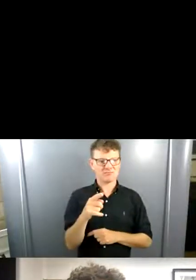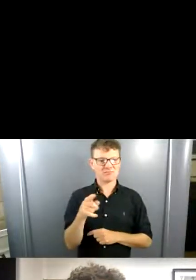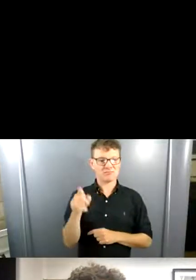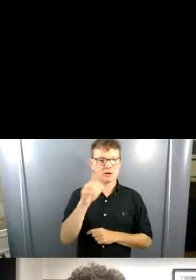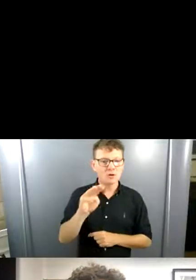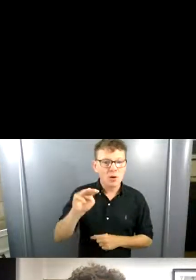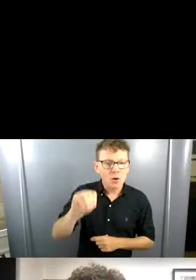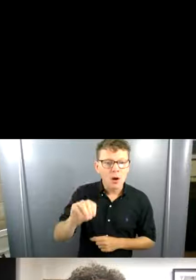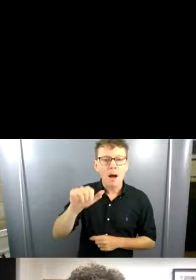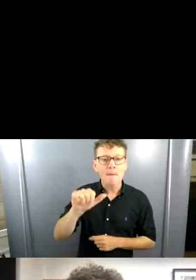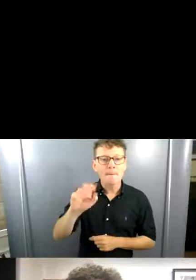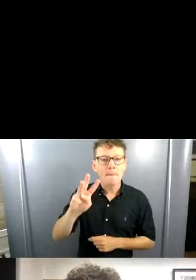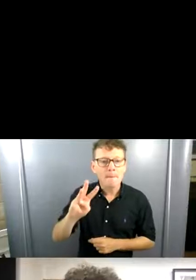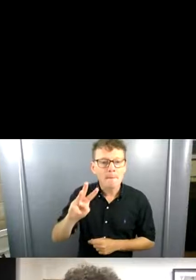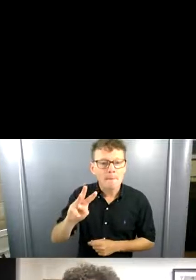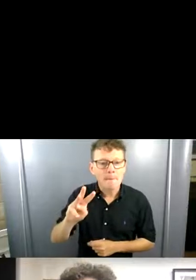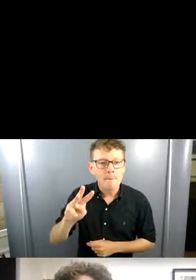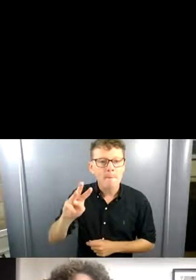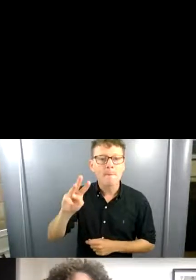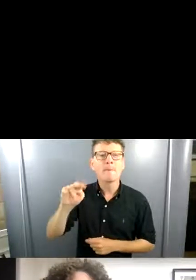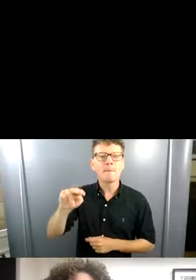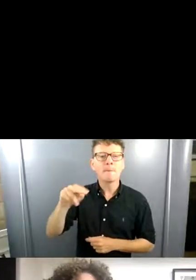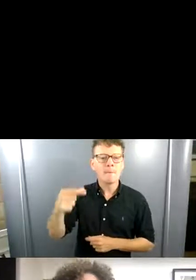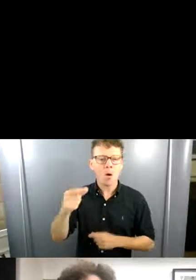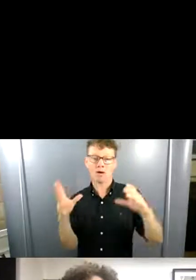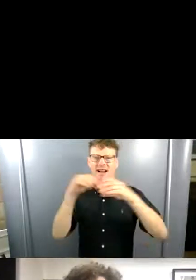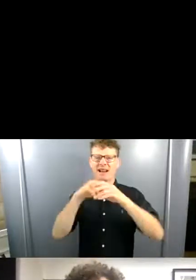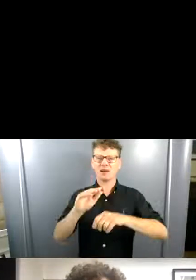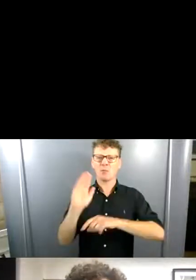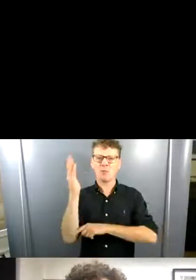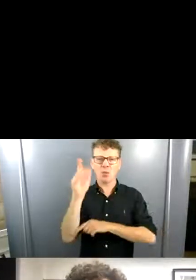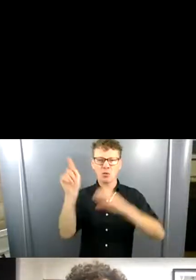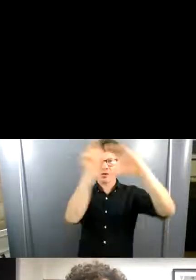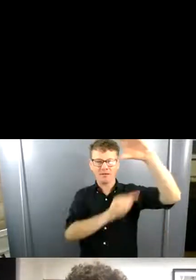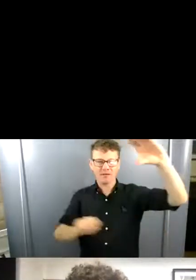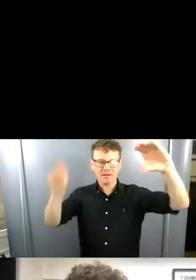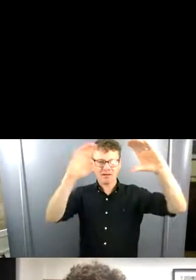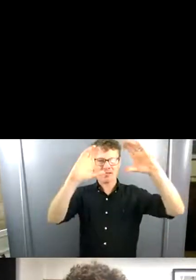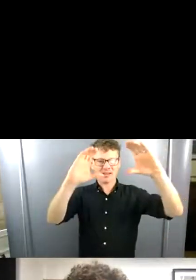language family with the blue circle then the purple circle is the Gunwinyguan language family